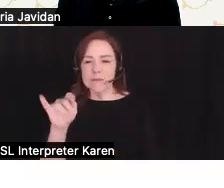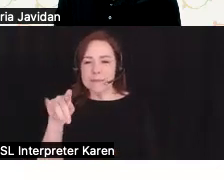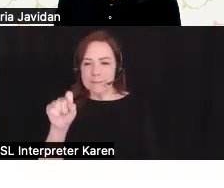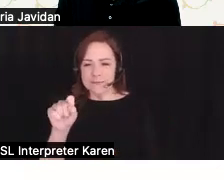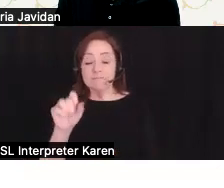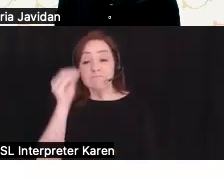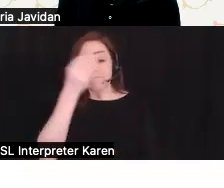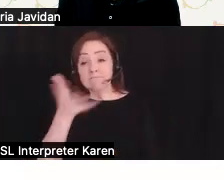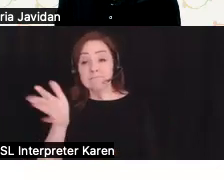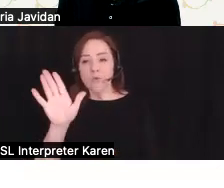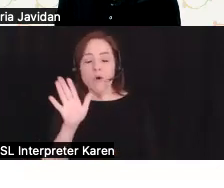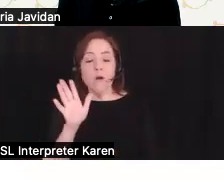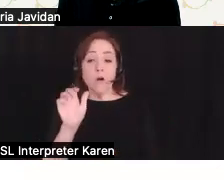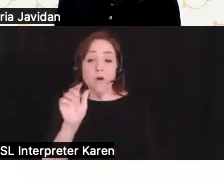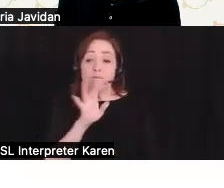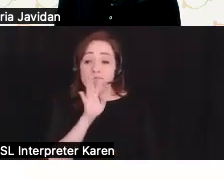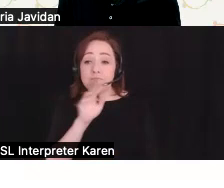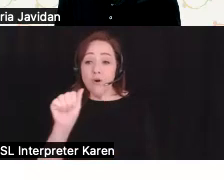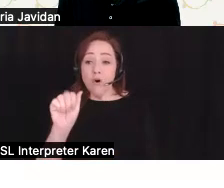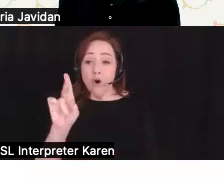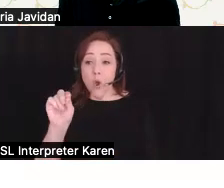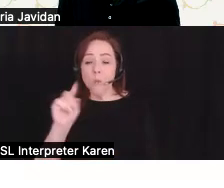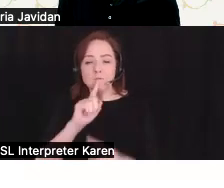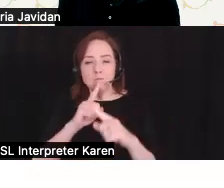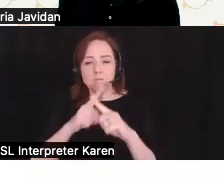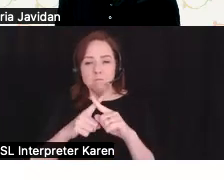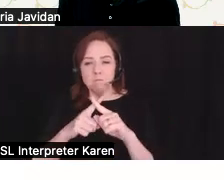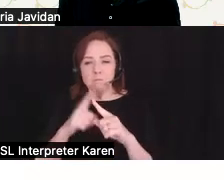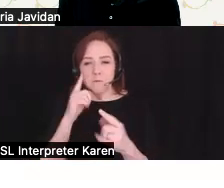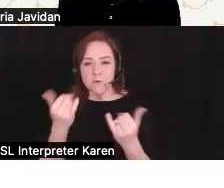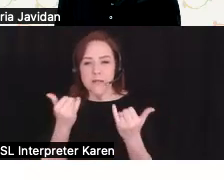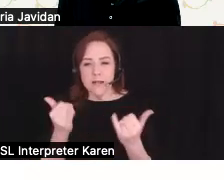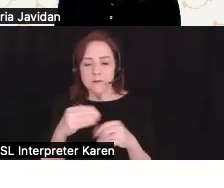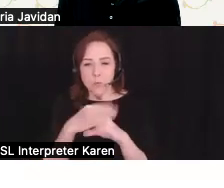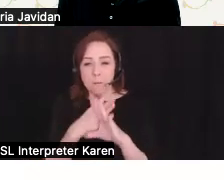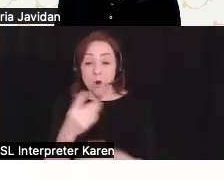webinar please use the Q&A function of the zoom platform to ask questions. questions will be